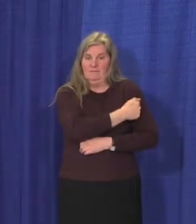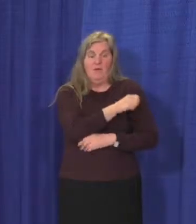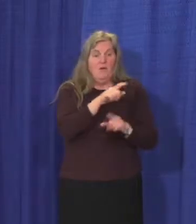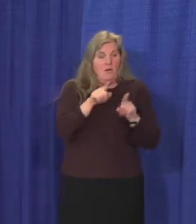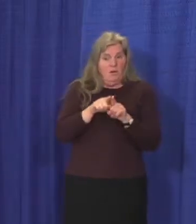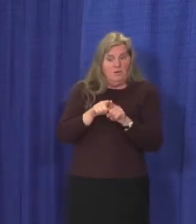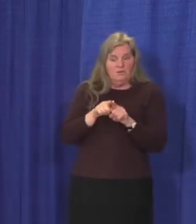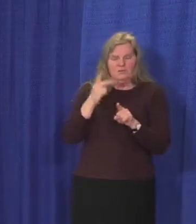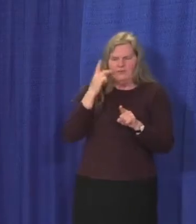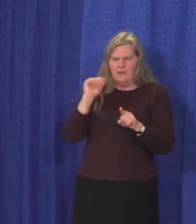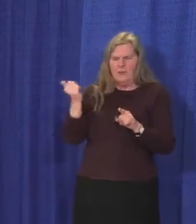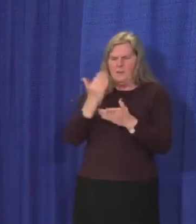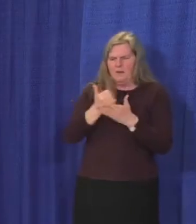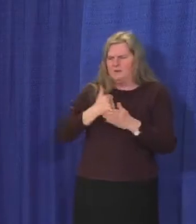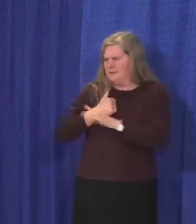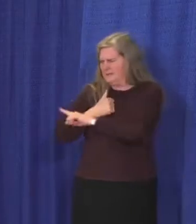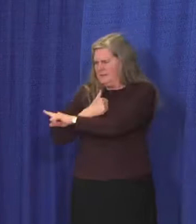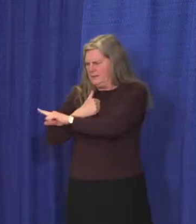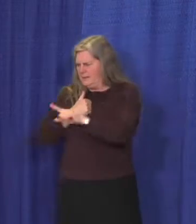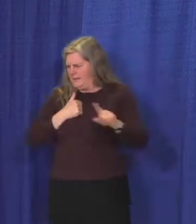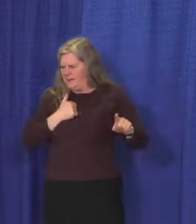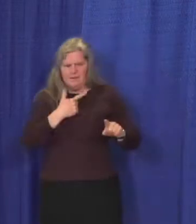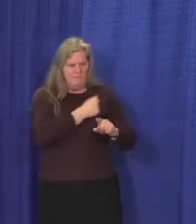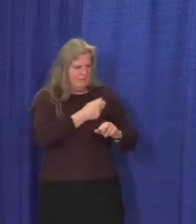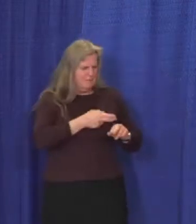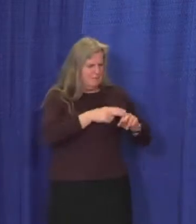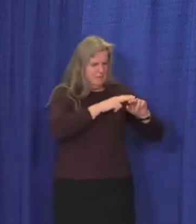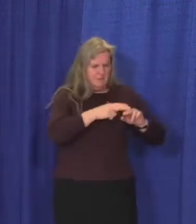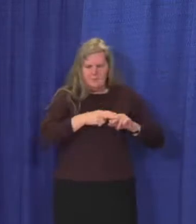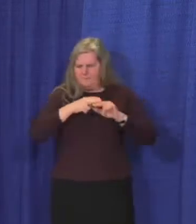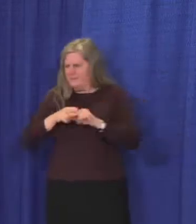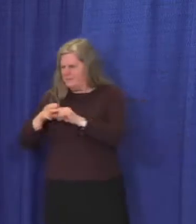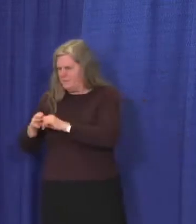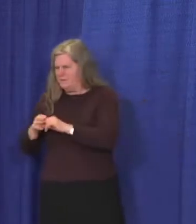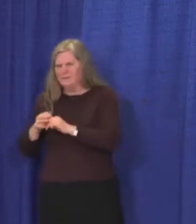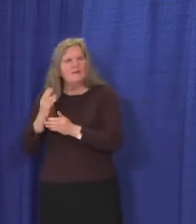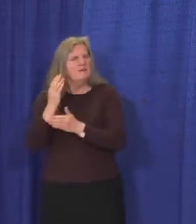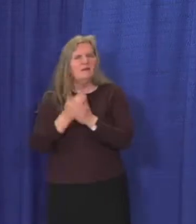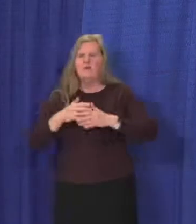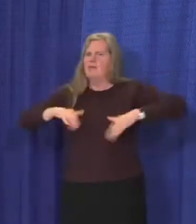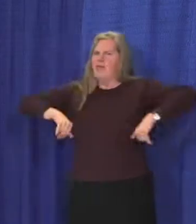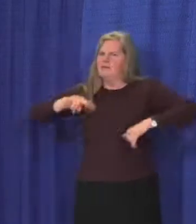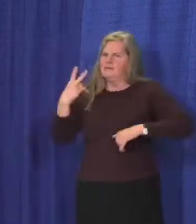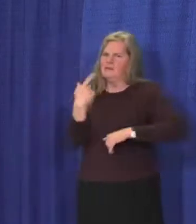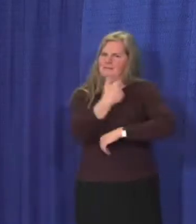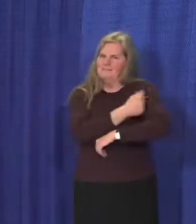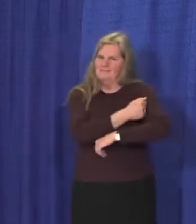are pleased to CNN increase and vaccine uptake but many Canadians have not yet received